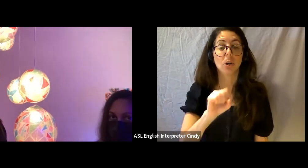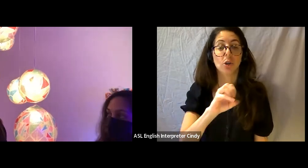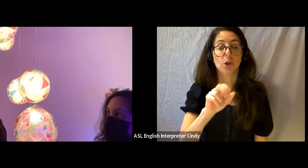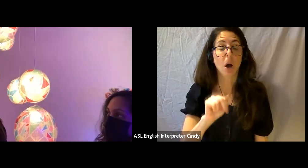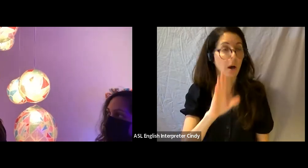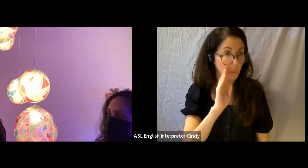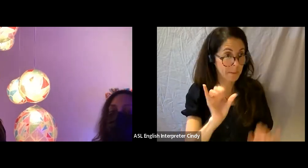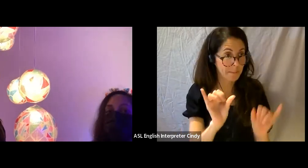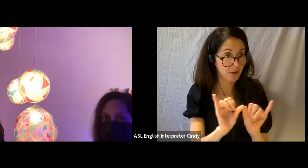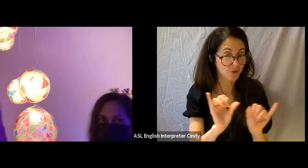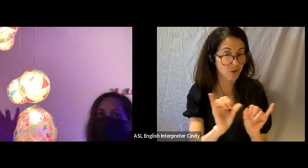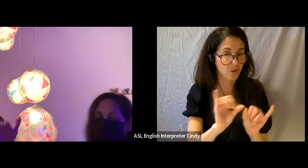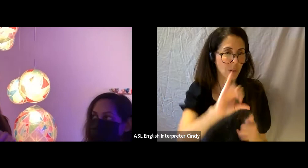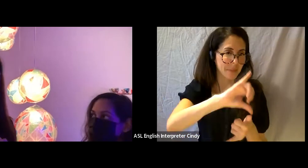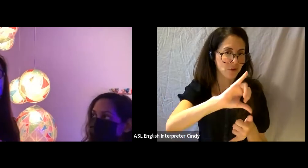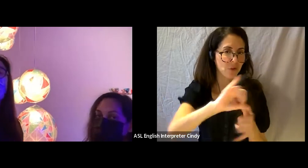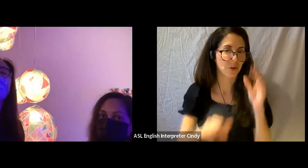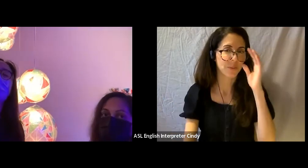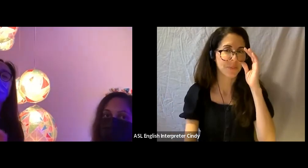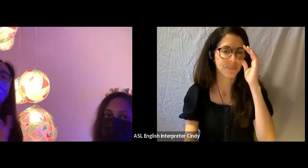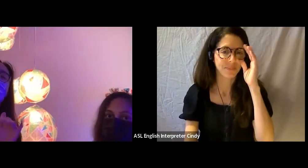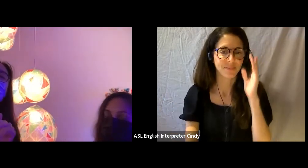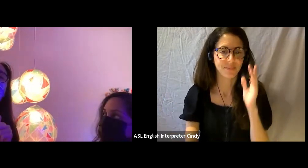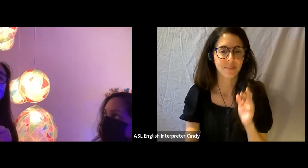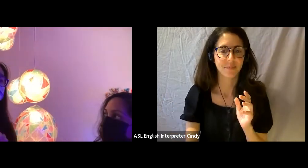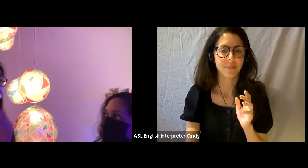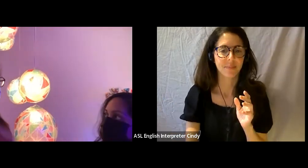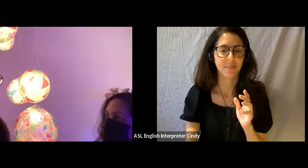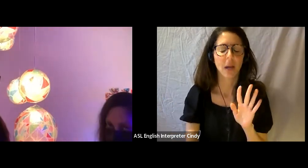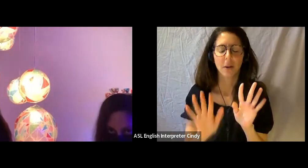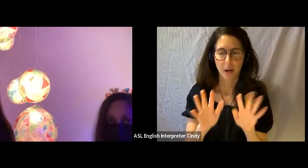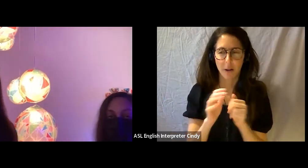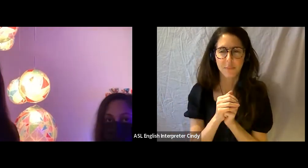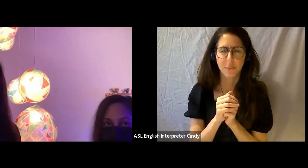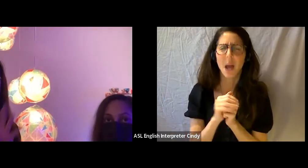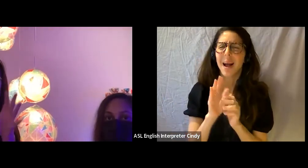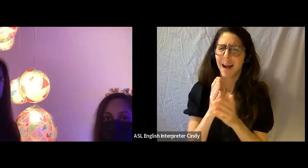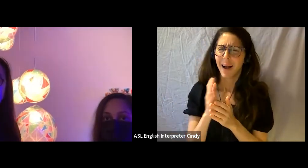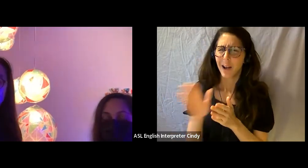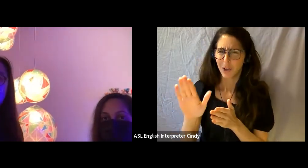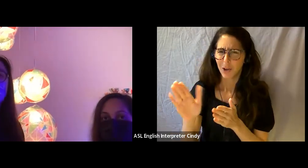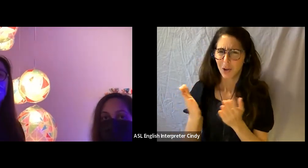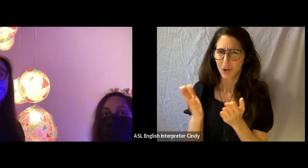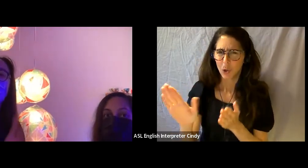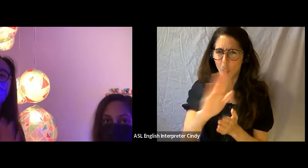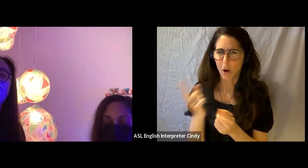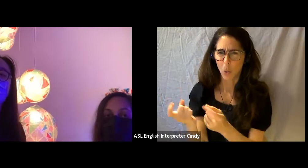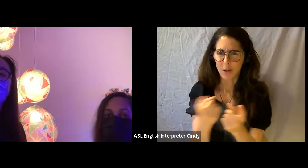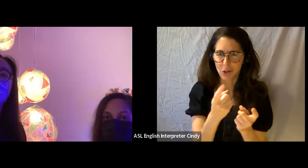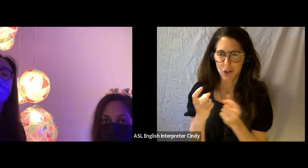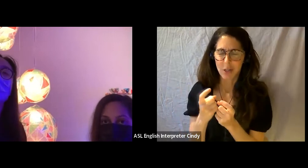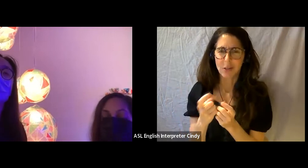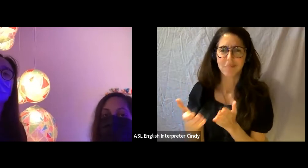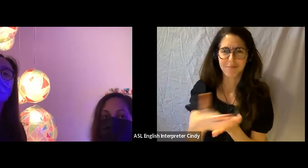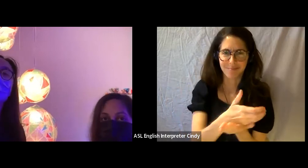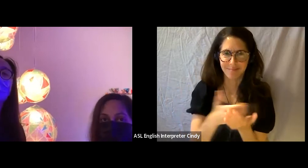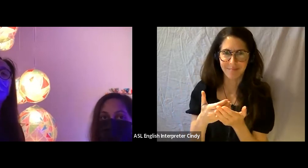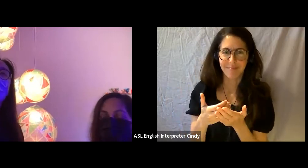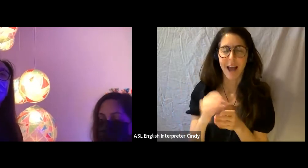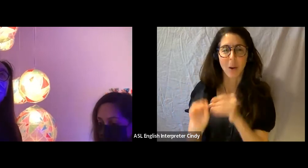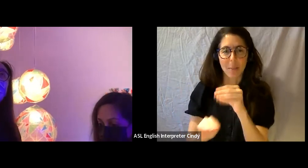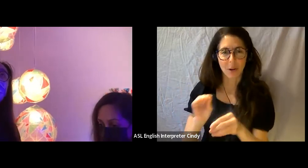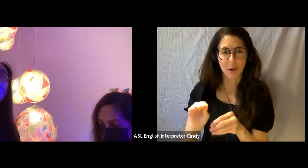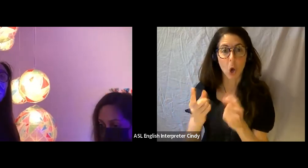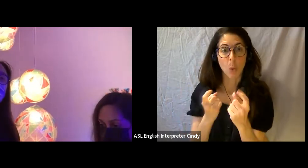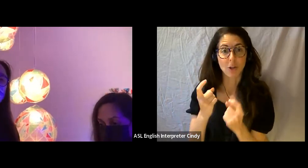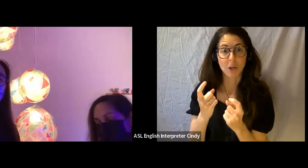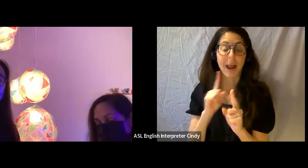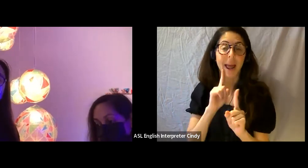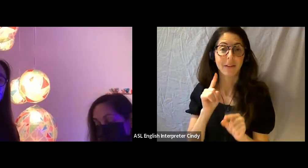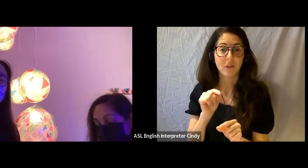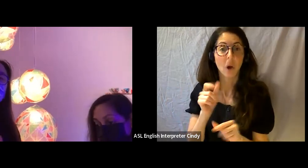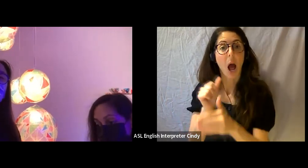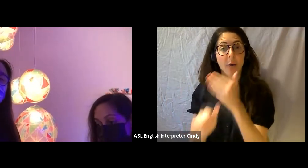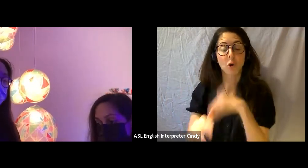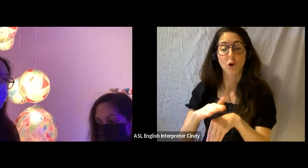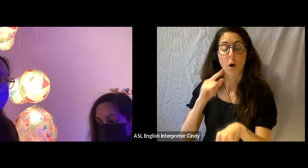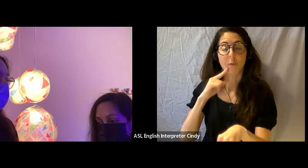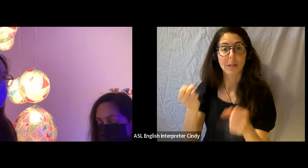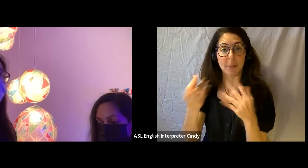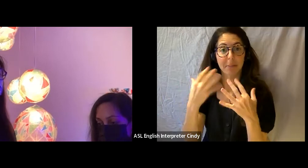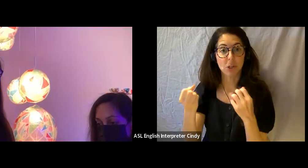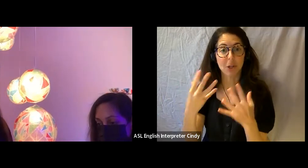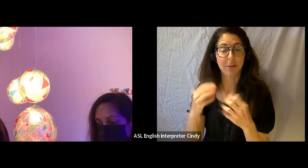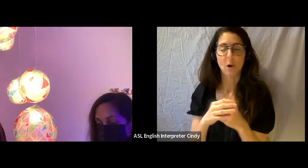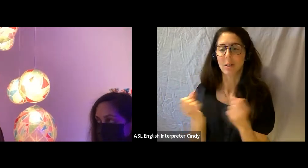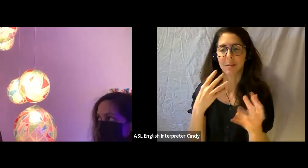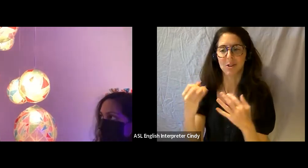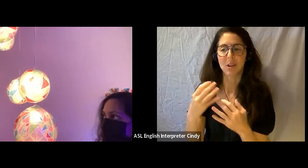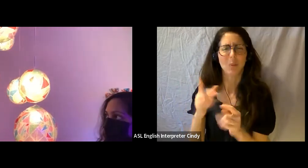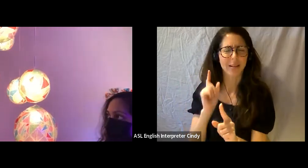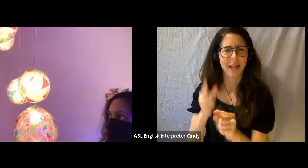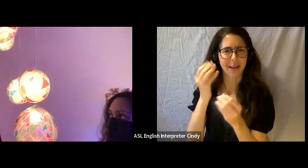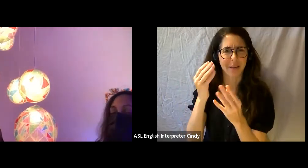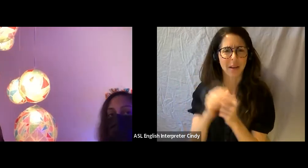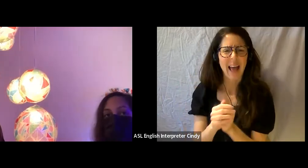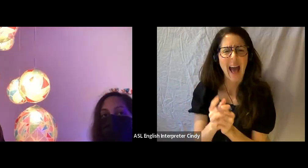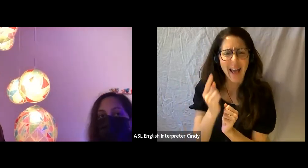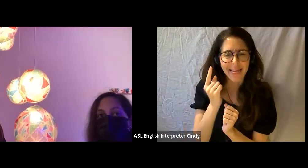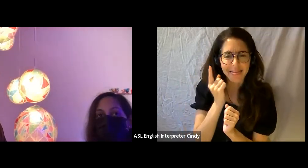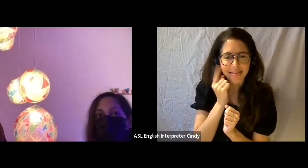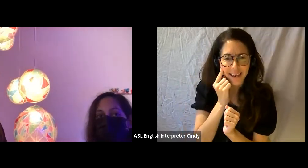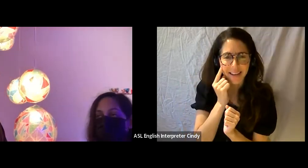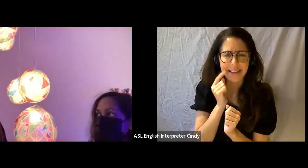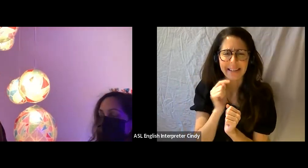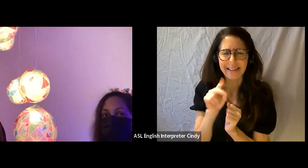What we’ll do is we'll take some of these questions and make a bit of a q and a that follows underneath our call for submission with exact information. I believe our plinths measure 30”.